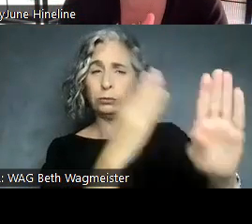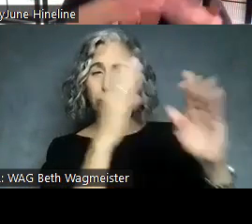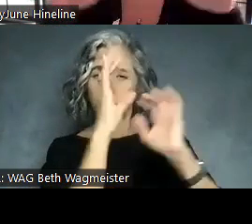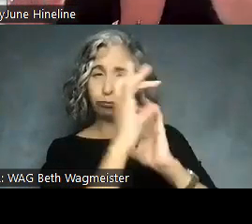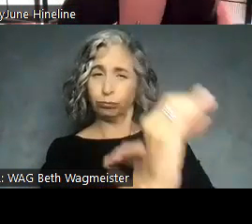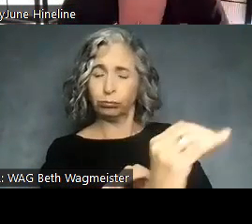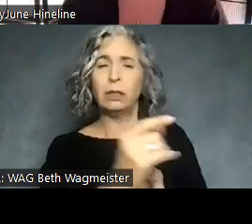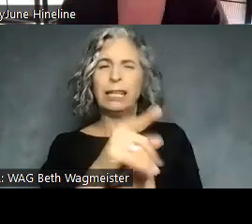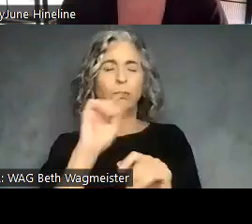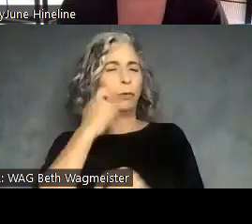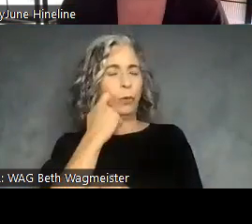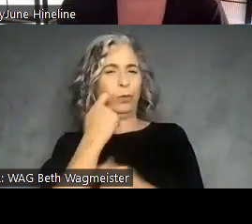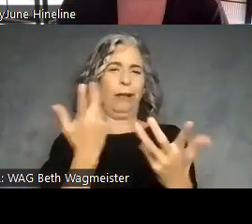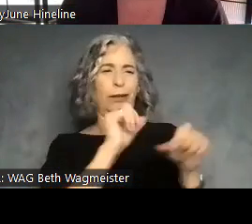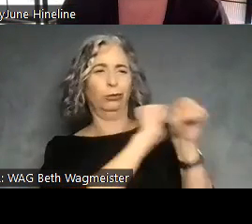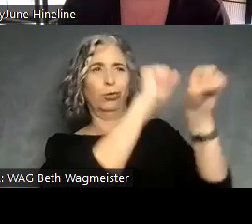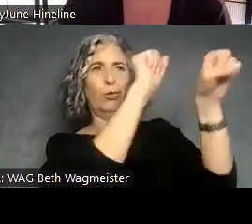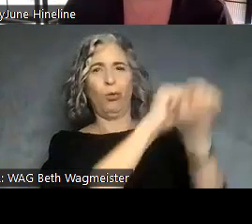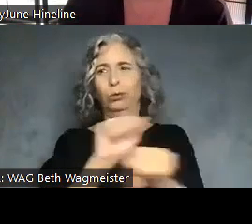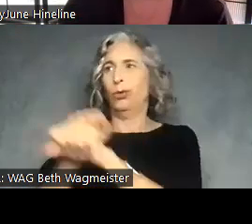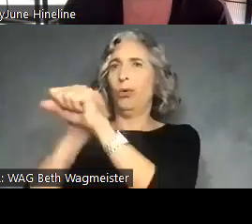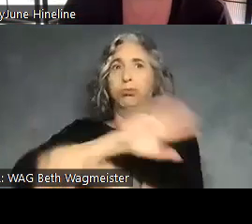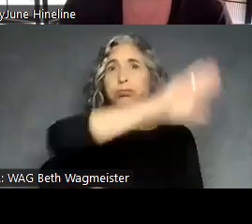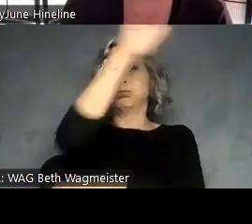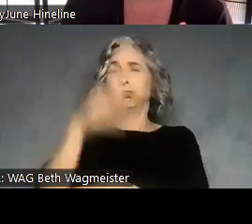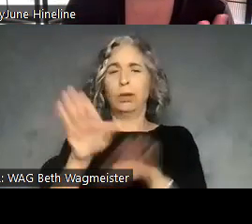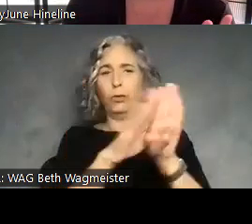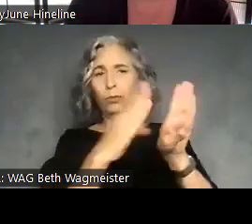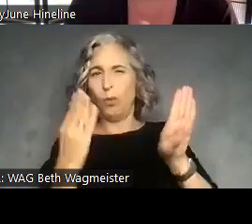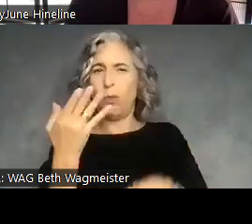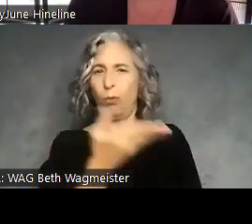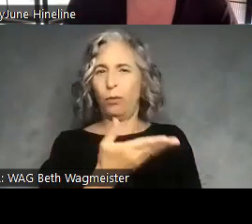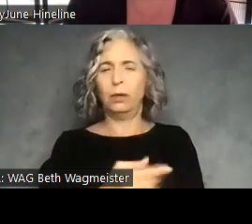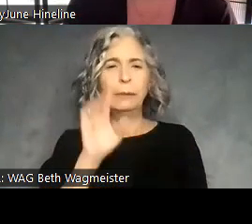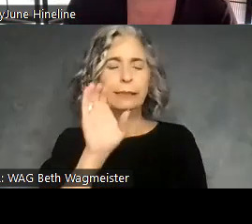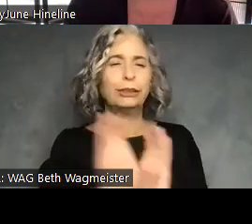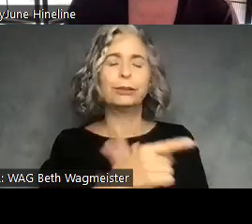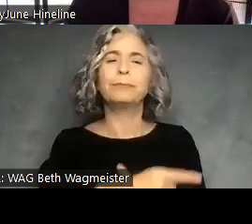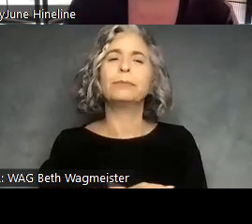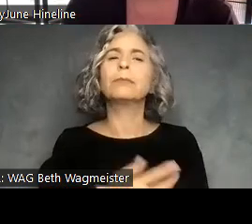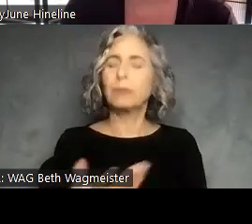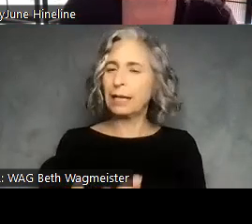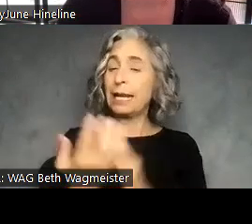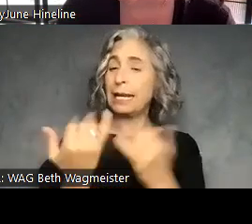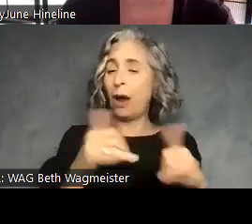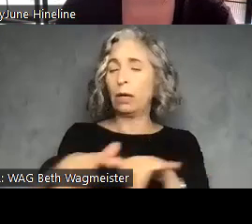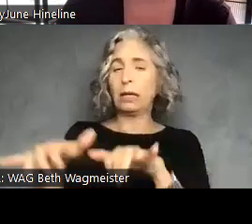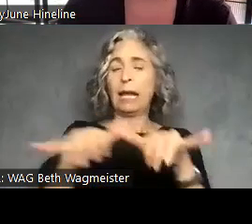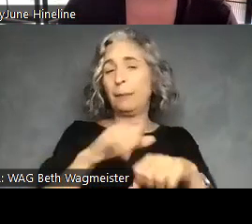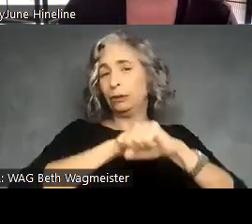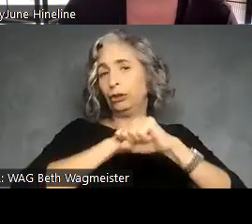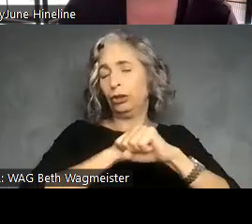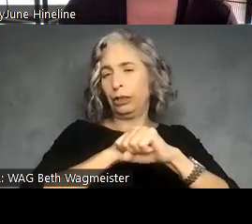content, it could include things like forums to exclusive communities. Or contest entry forms.